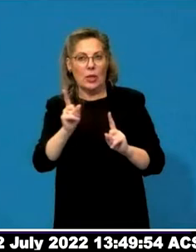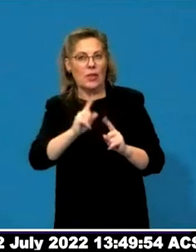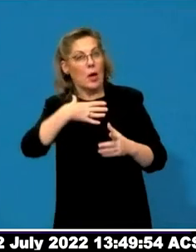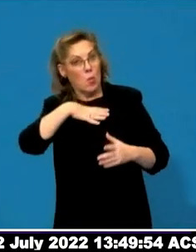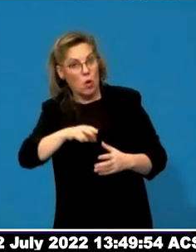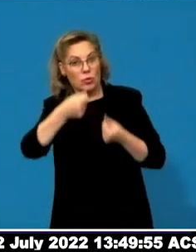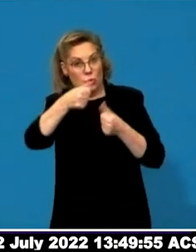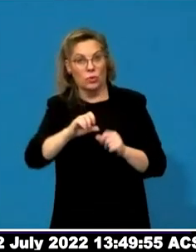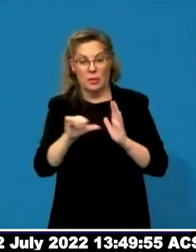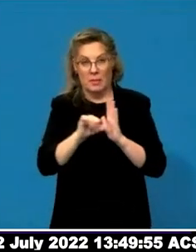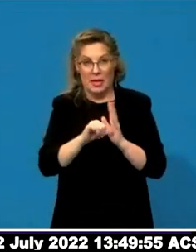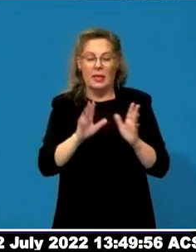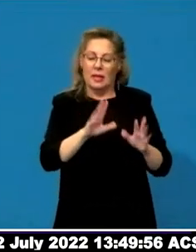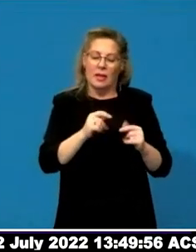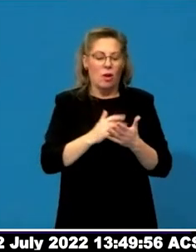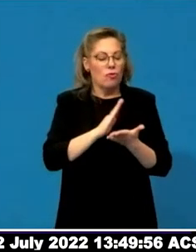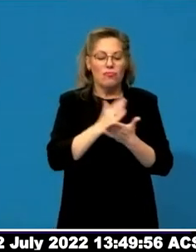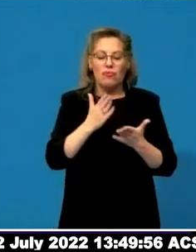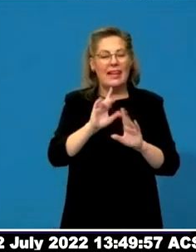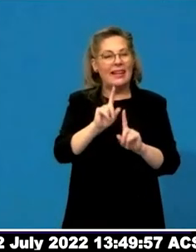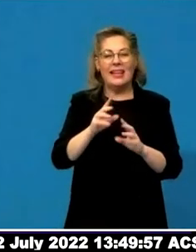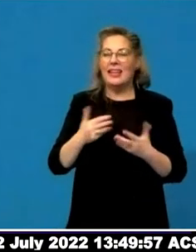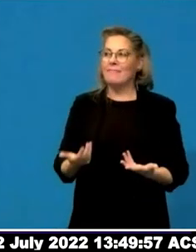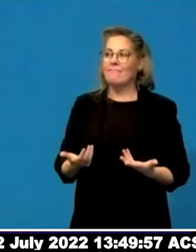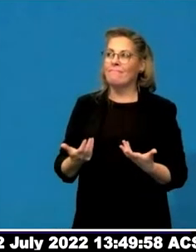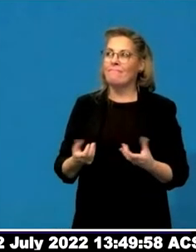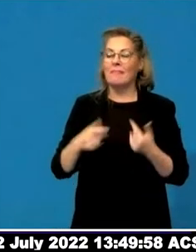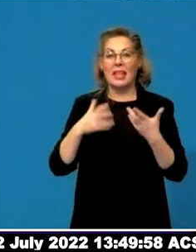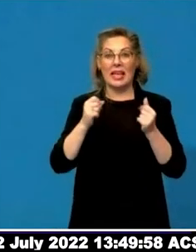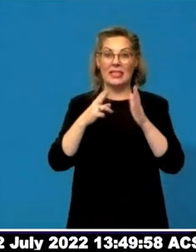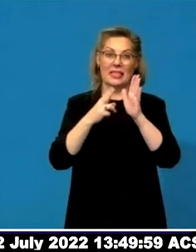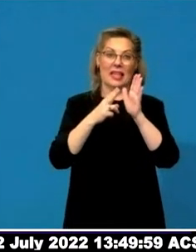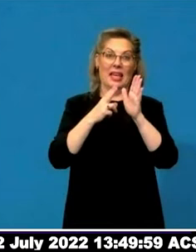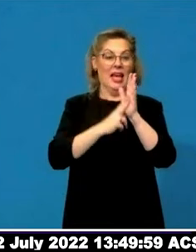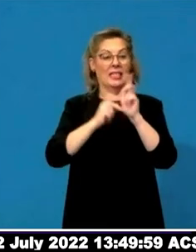interpret the NDIS Act, sometimes. I can give you an example.